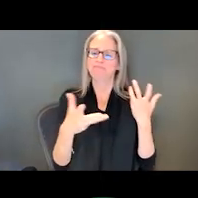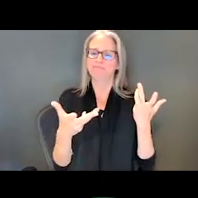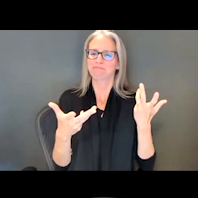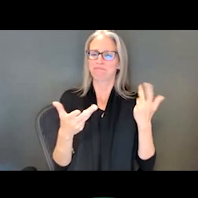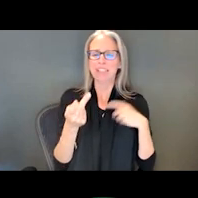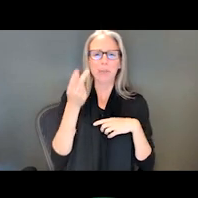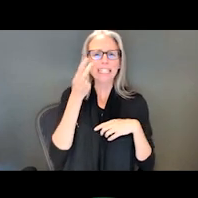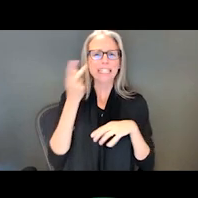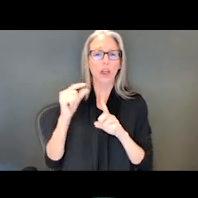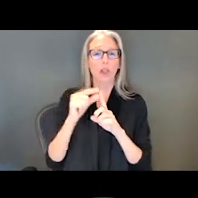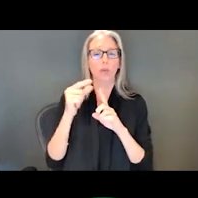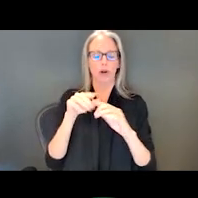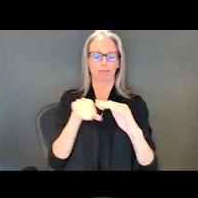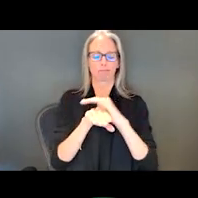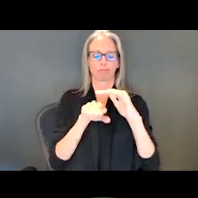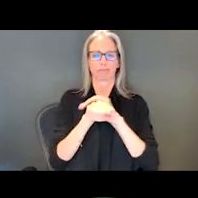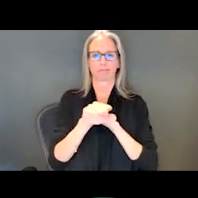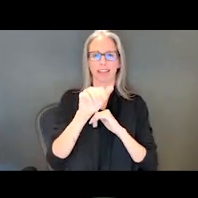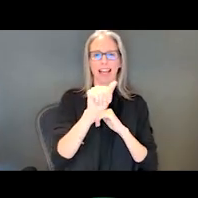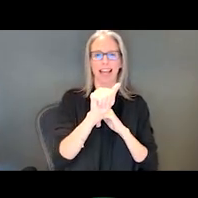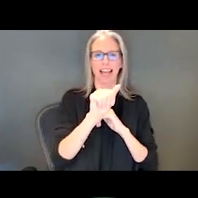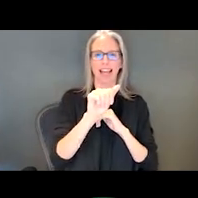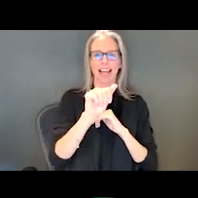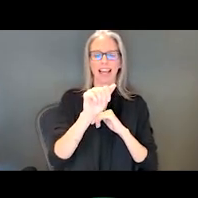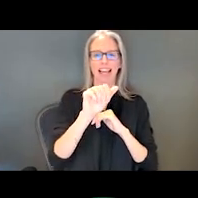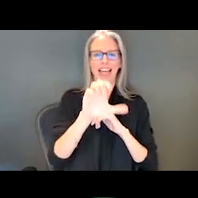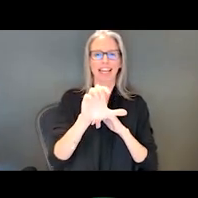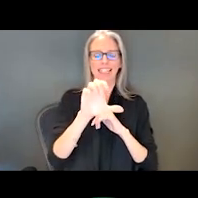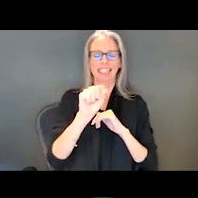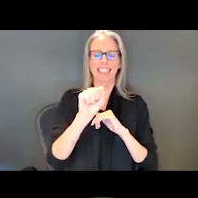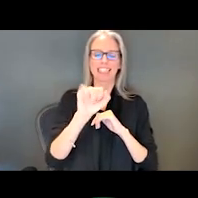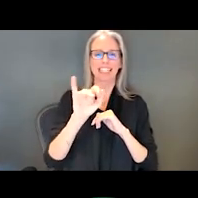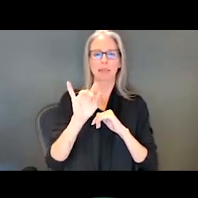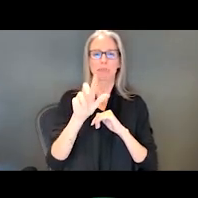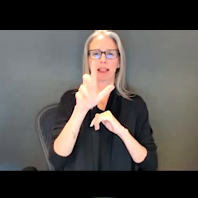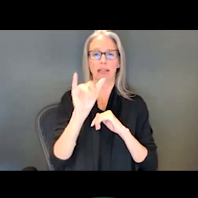However, many of our presenters also reflected on how accessibility can influence inclusion.